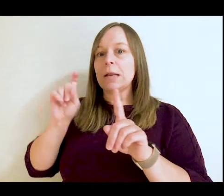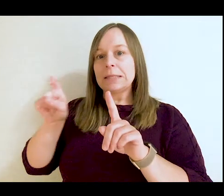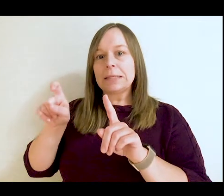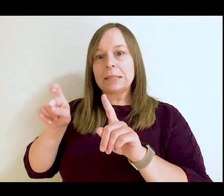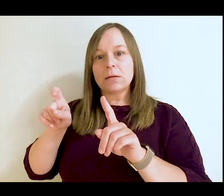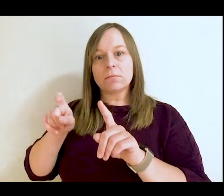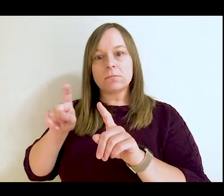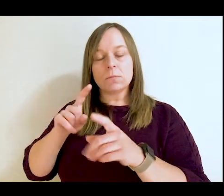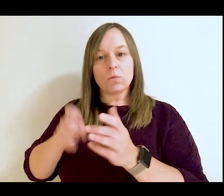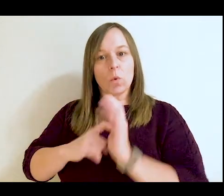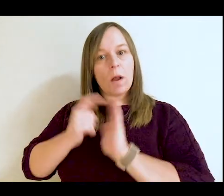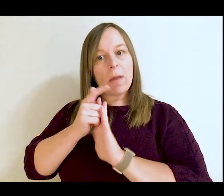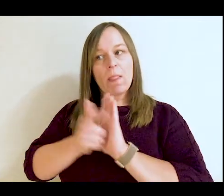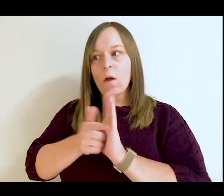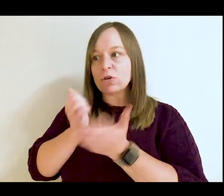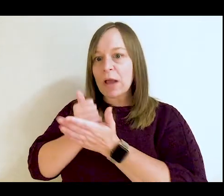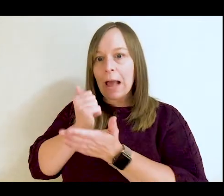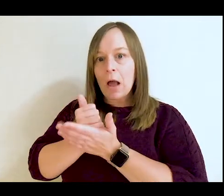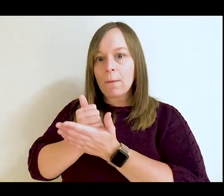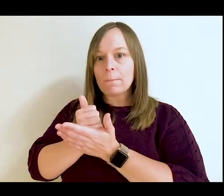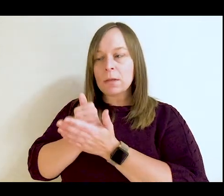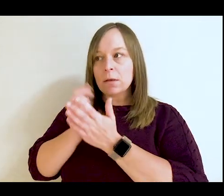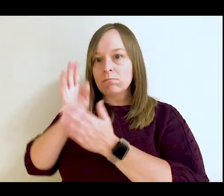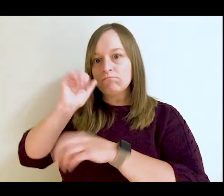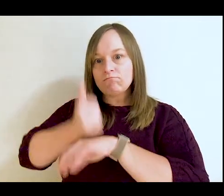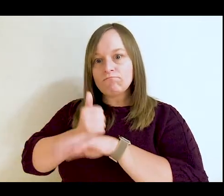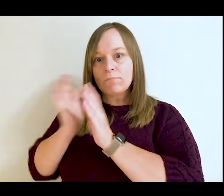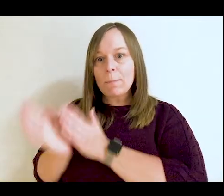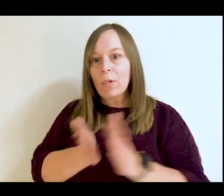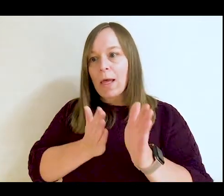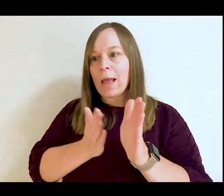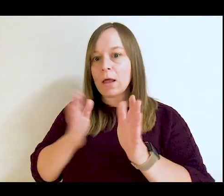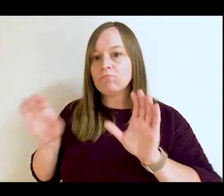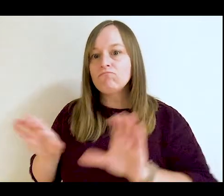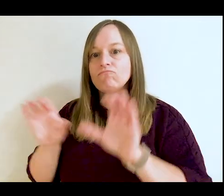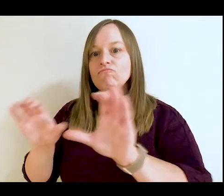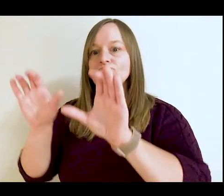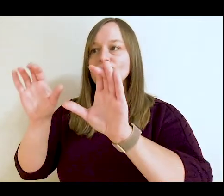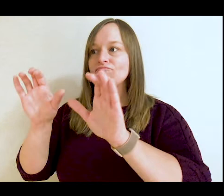needed and was entitled to. She helped me form a plan and executed me receiving